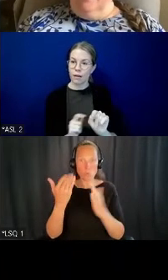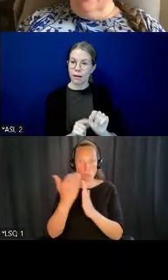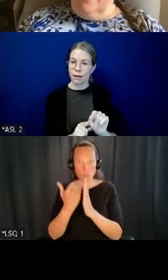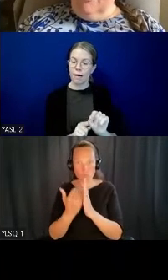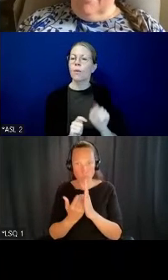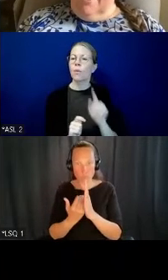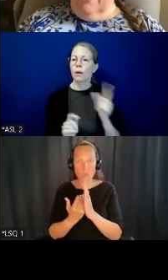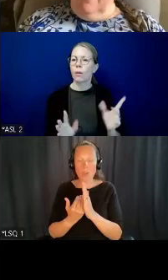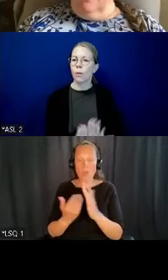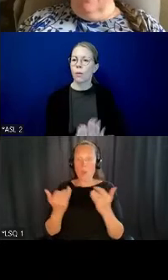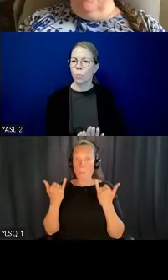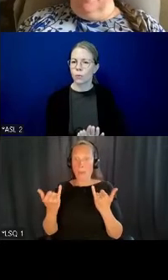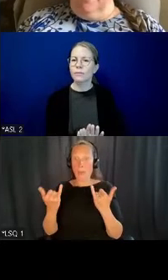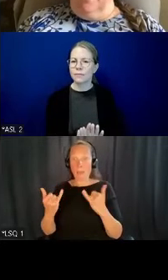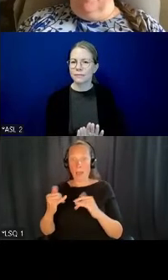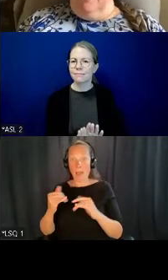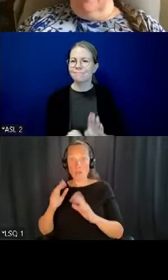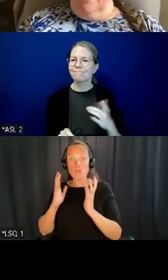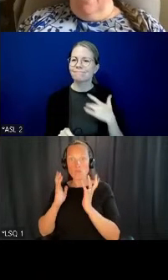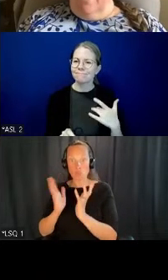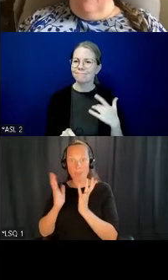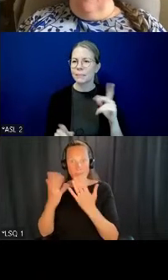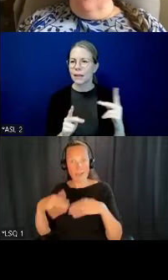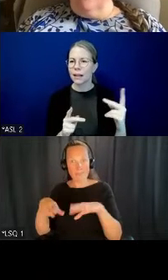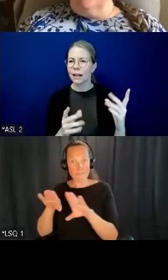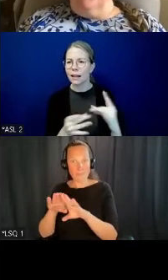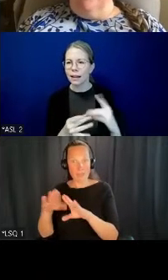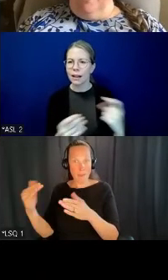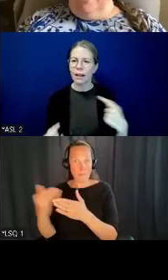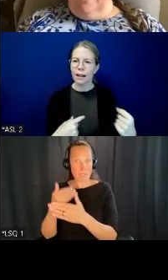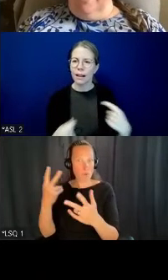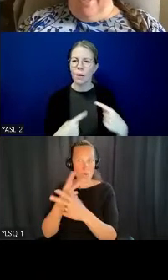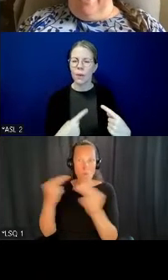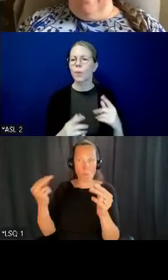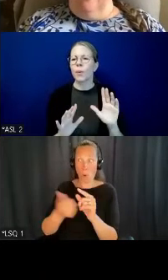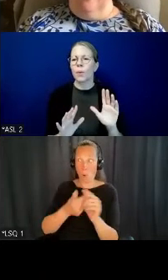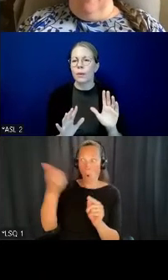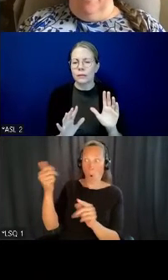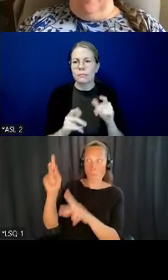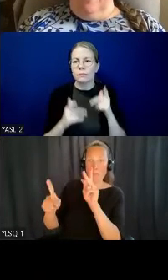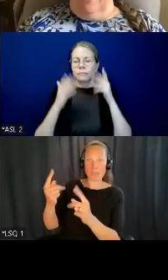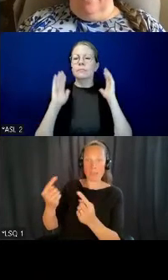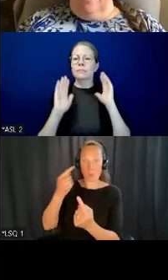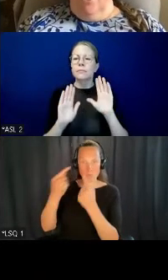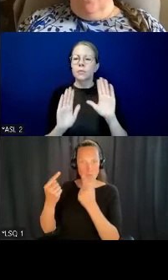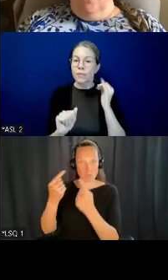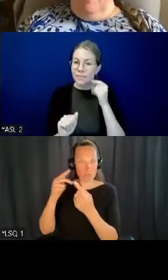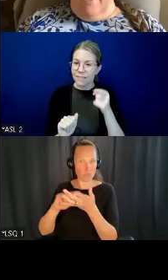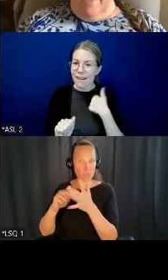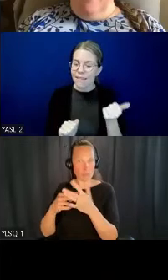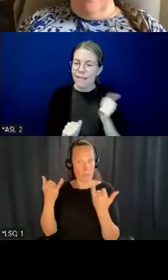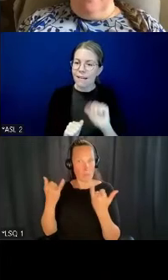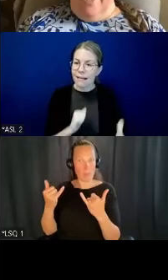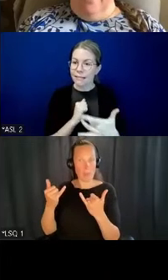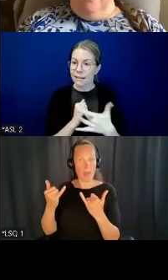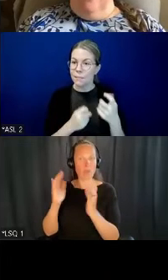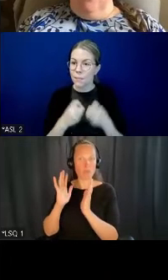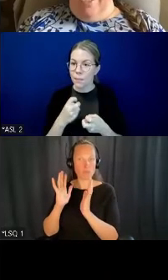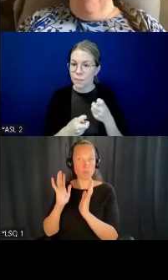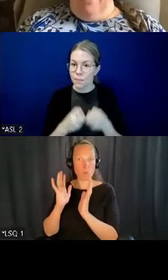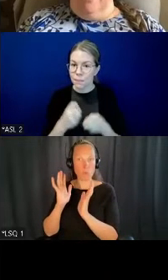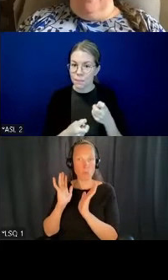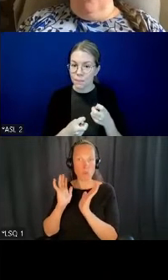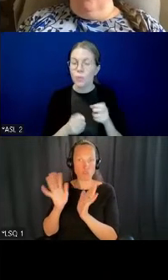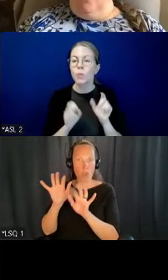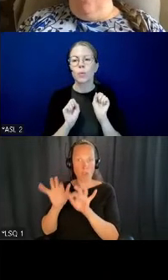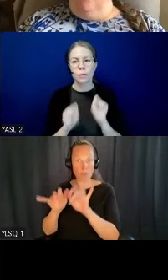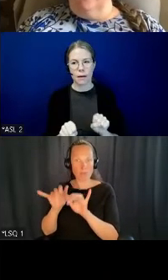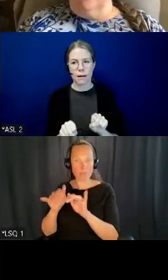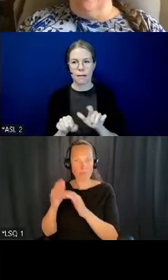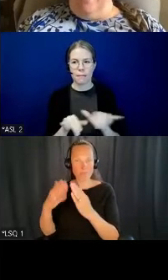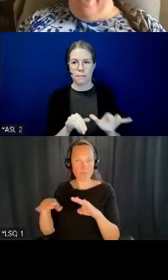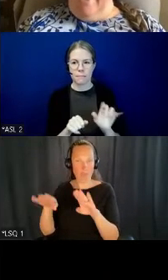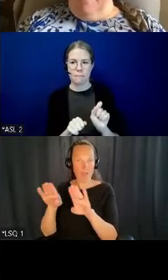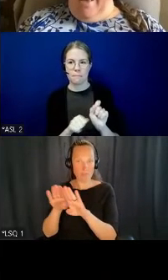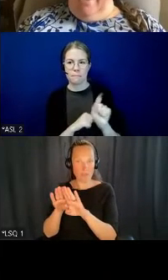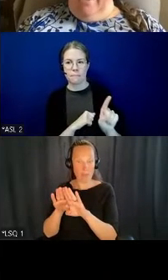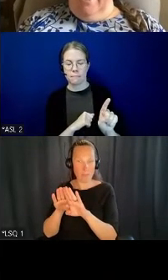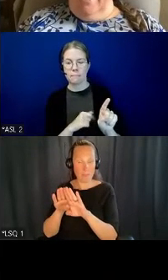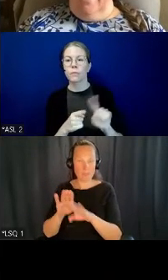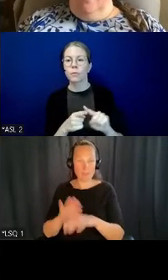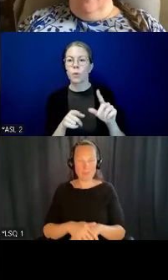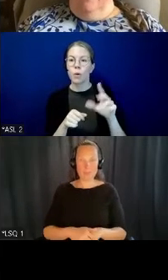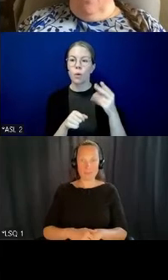AS IT CAN BE DISTRACTIVE. YOU WILL BE ABLE TO SEND A CHAT MESSAGE TO THE HOSTS AND PANELISTS. FOR ALL